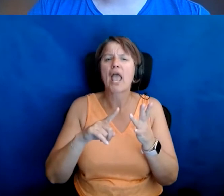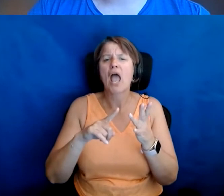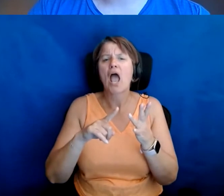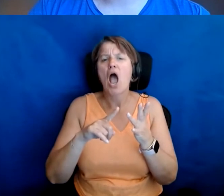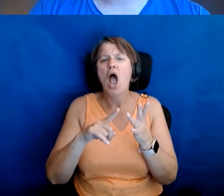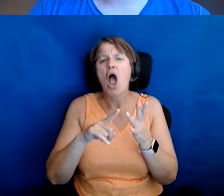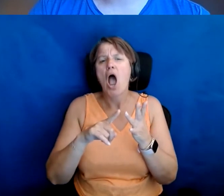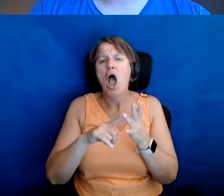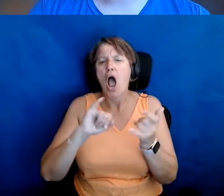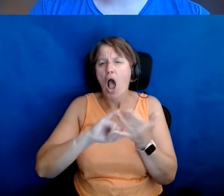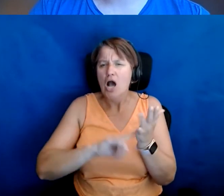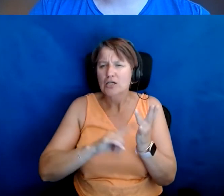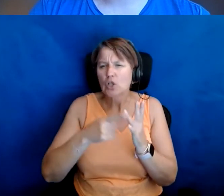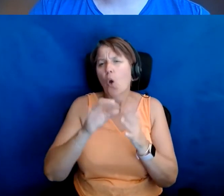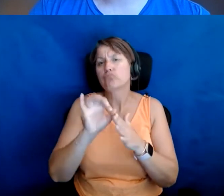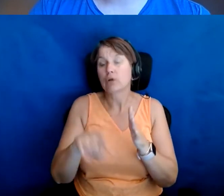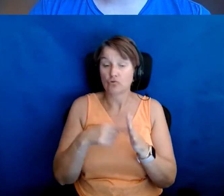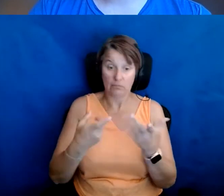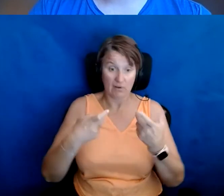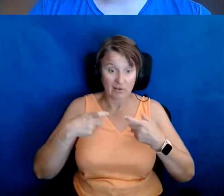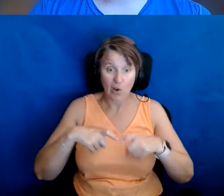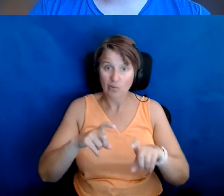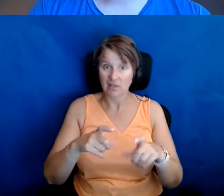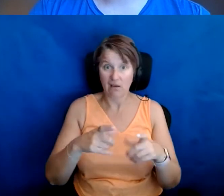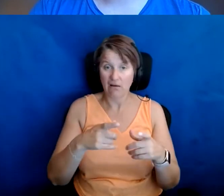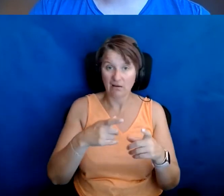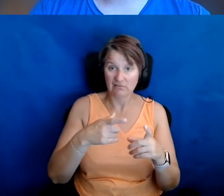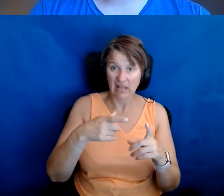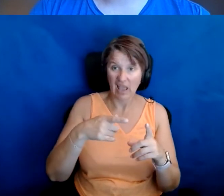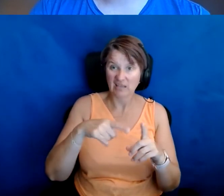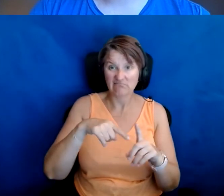And you know, it's definitely takes different directions depending on who the farmers as well,